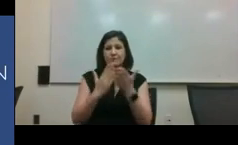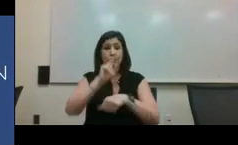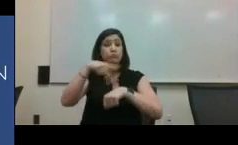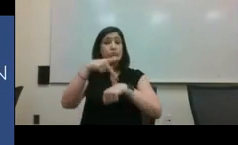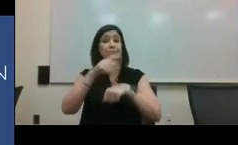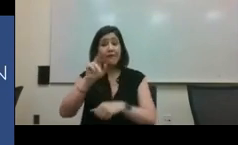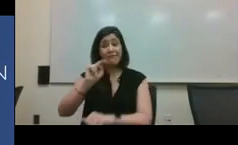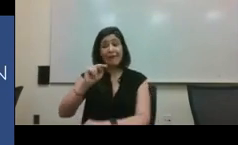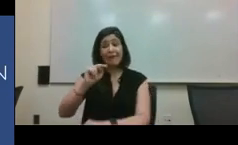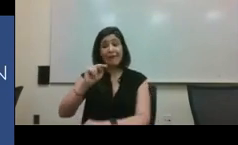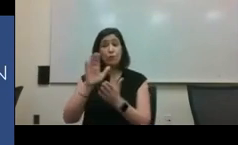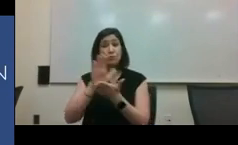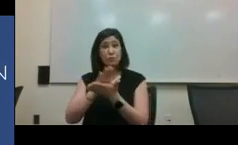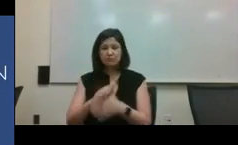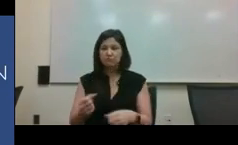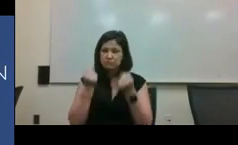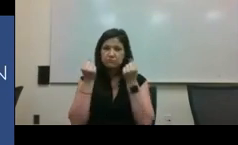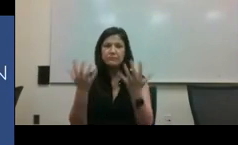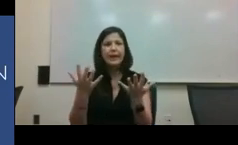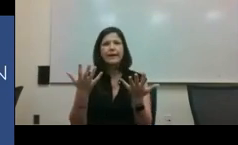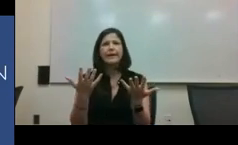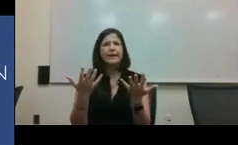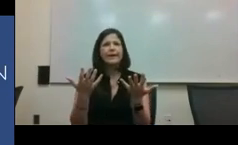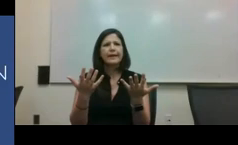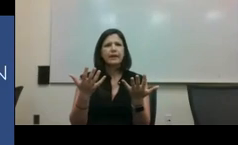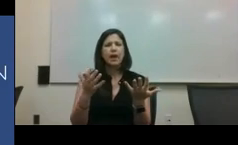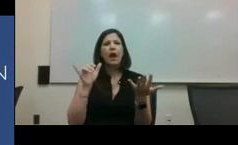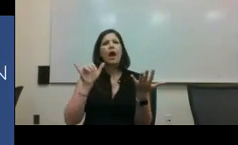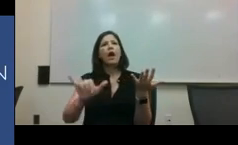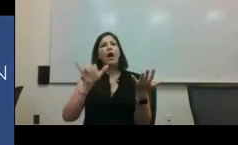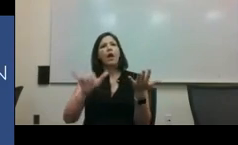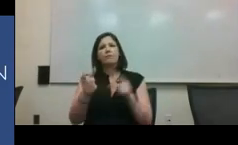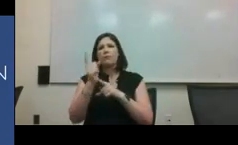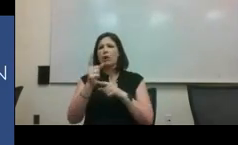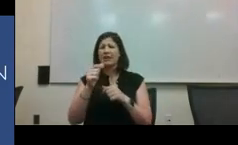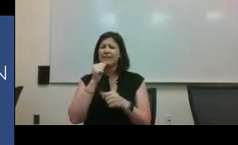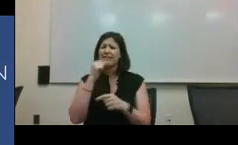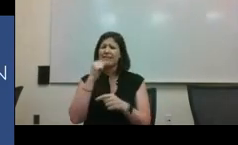of these NGO schools and there was a lot of aha moments. They didn't always agree with the results